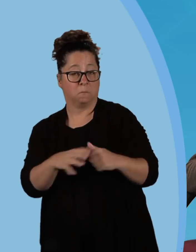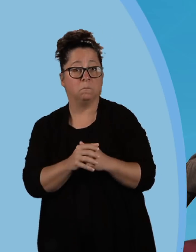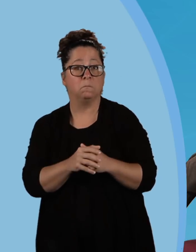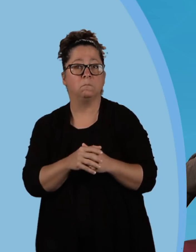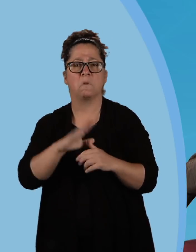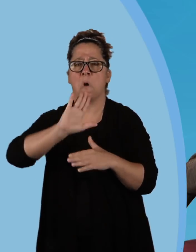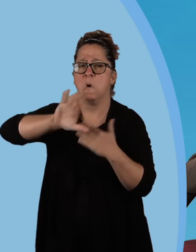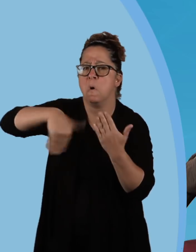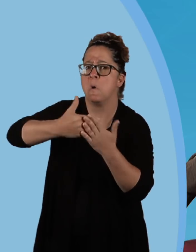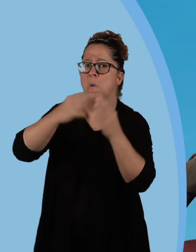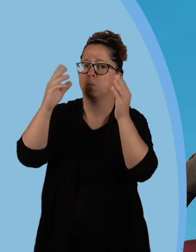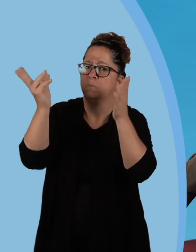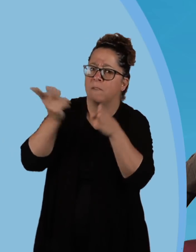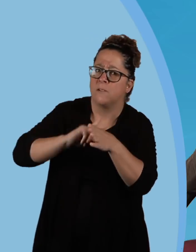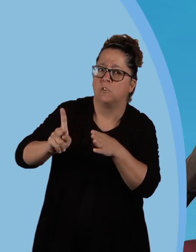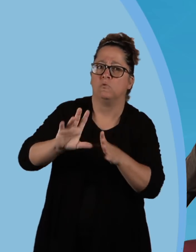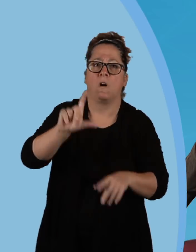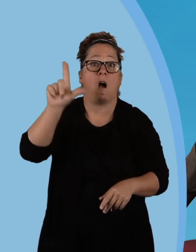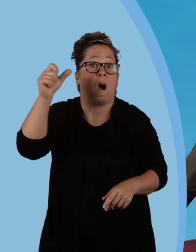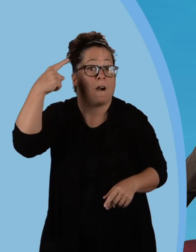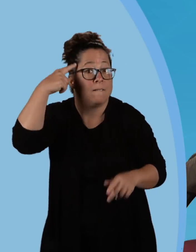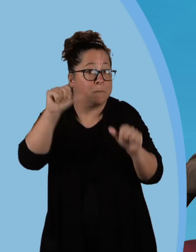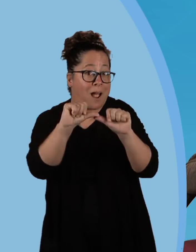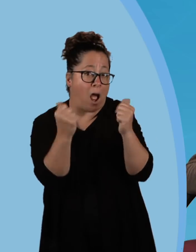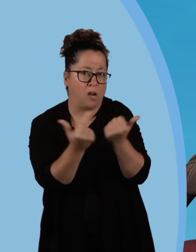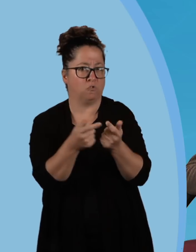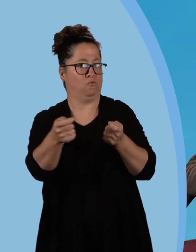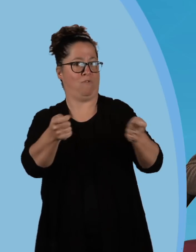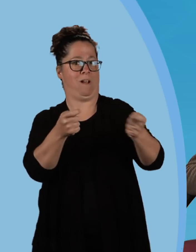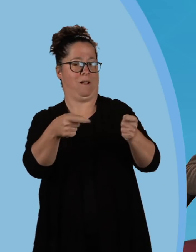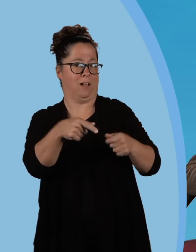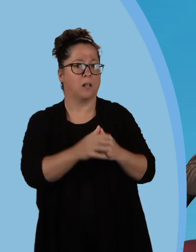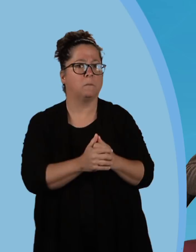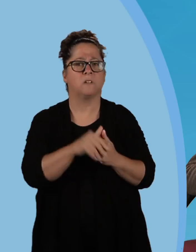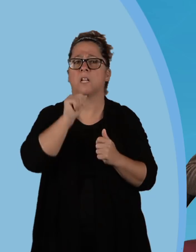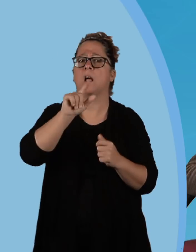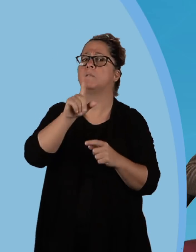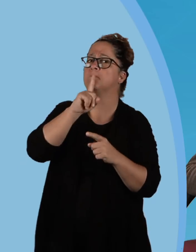like all professionals, the governmental agencies regulate those